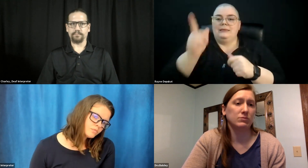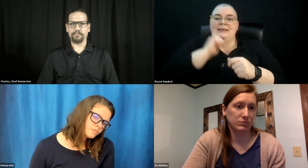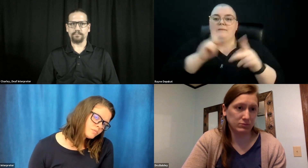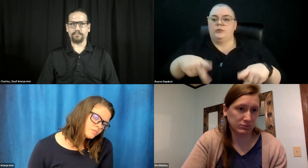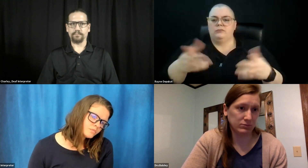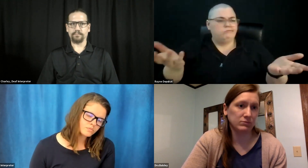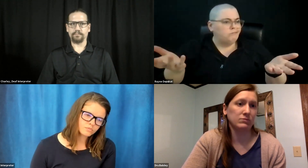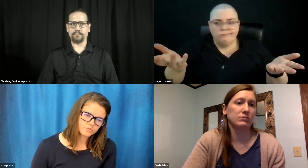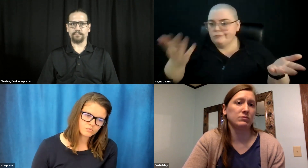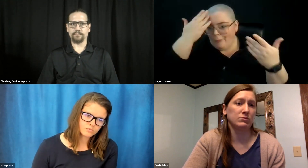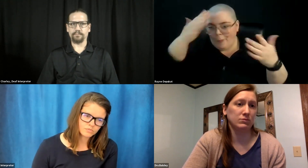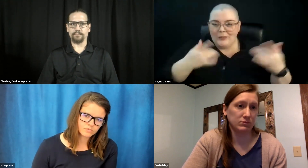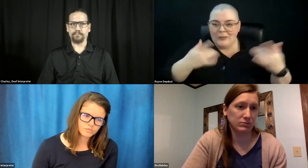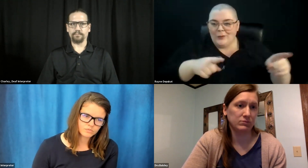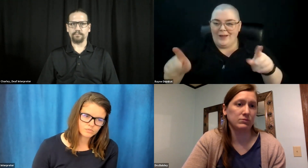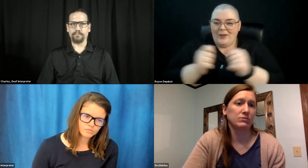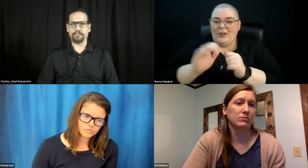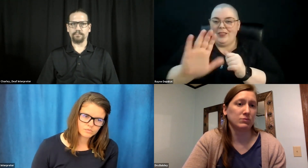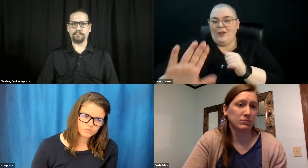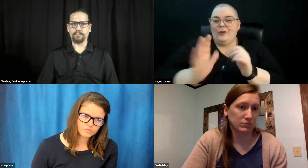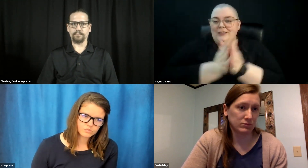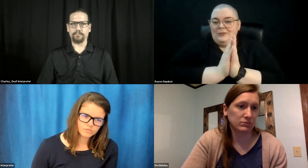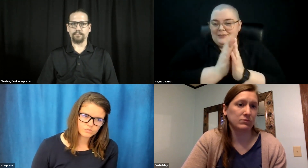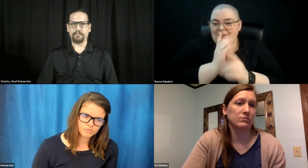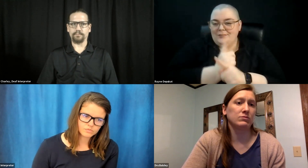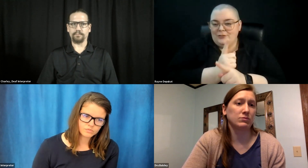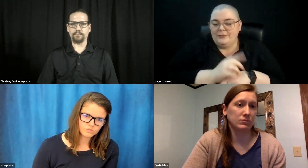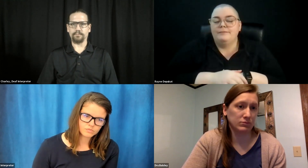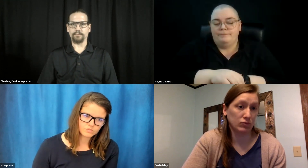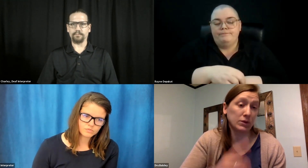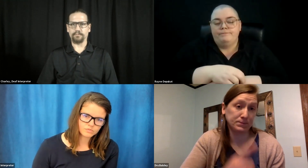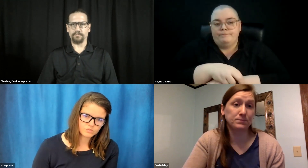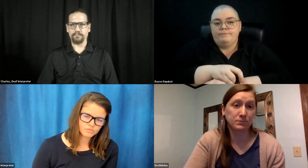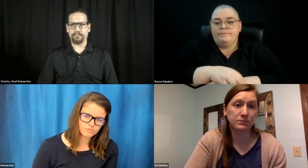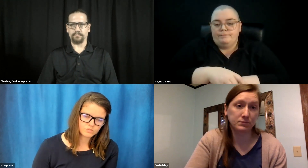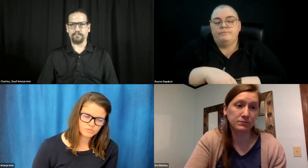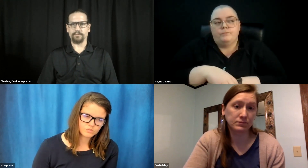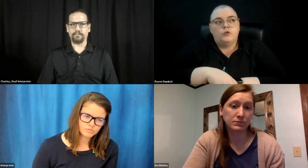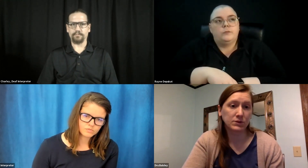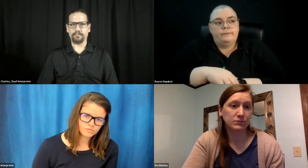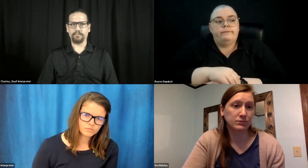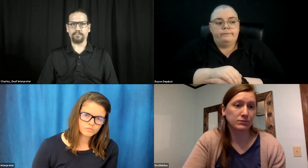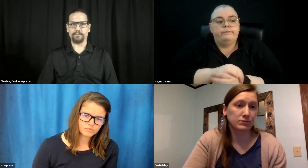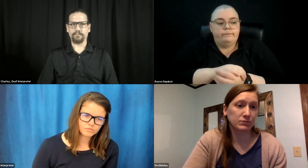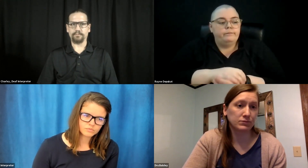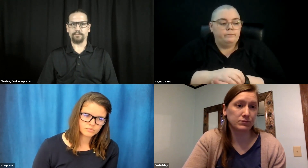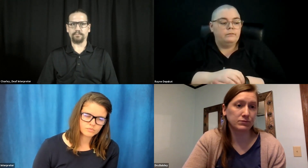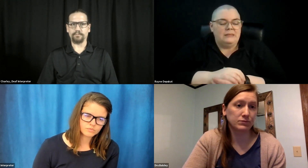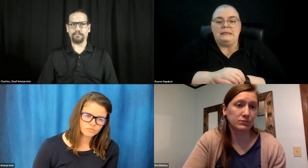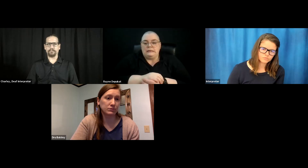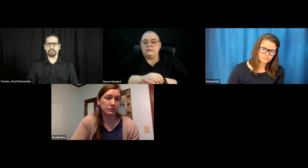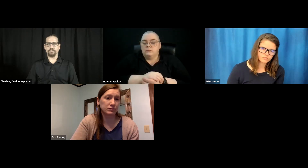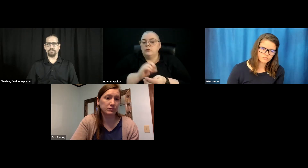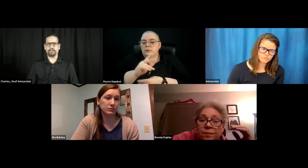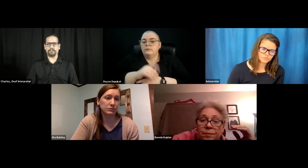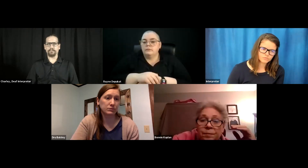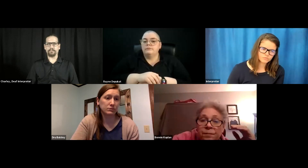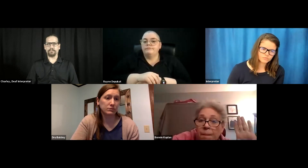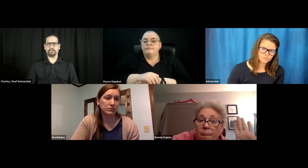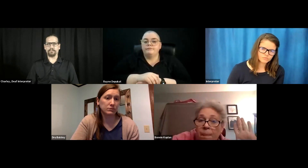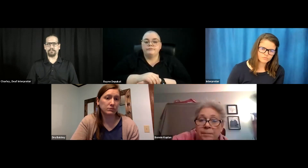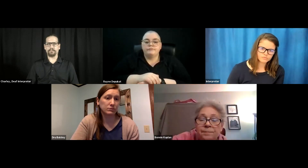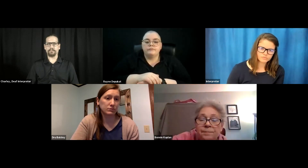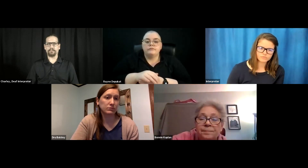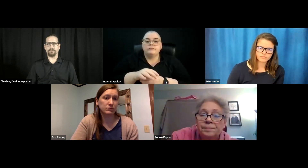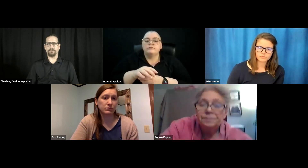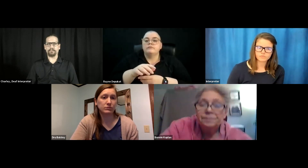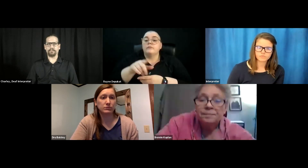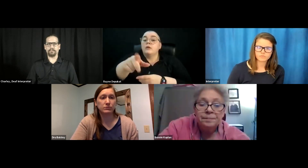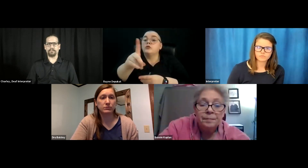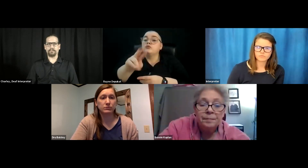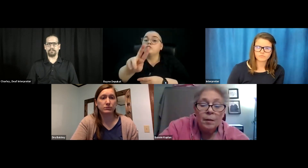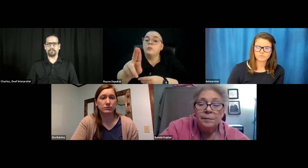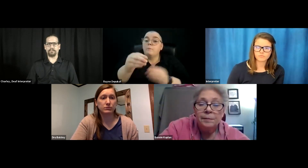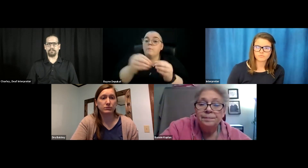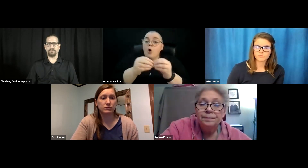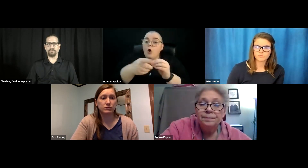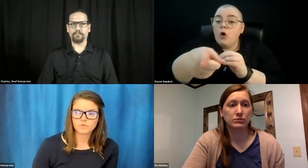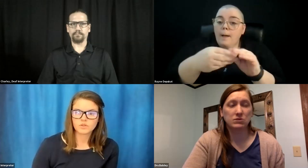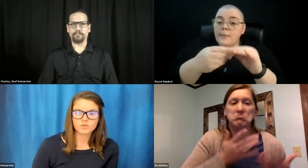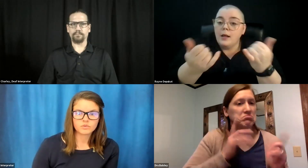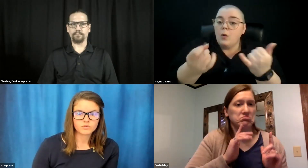You mentioned before, like with a deaf person like nobody knows what's going on whether it's the medical provider or the deaf person so